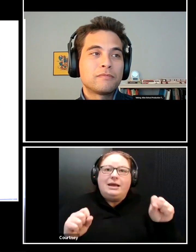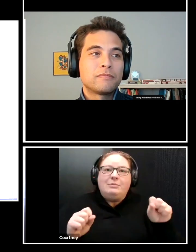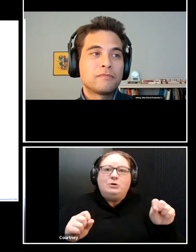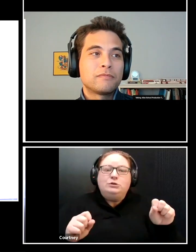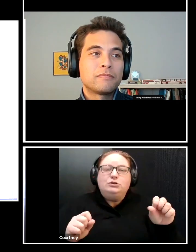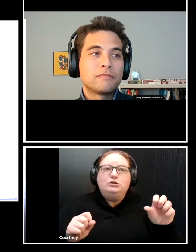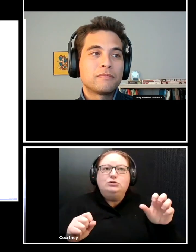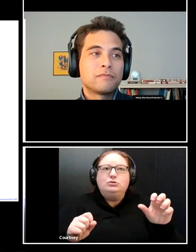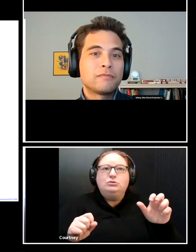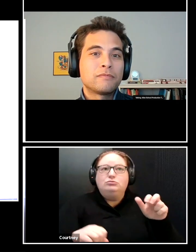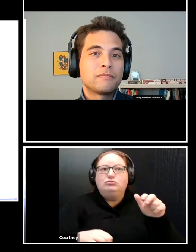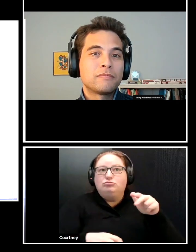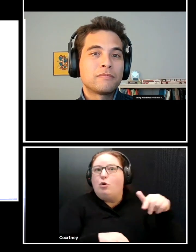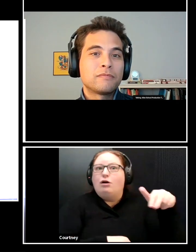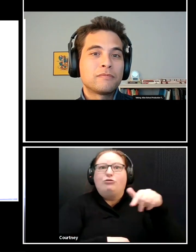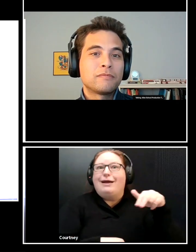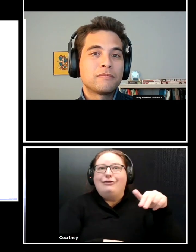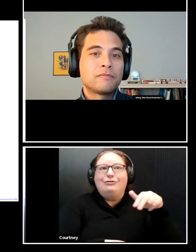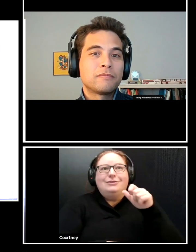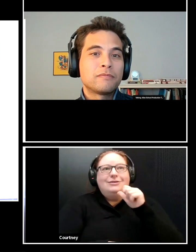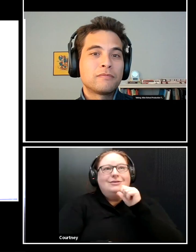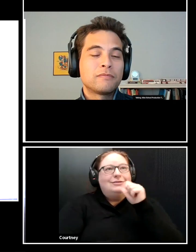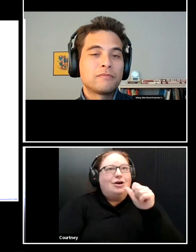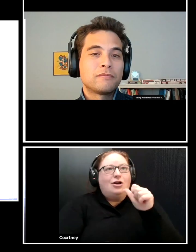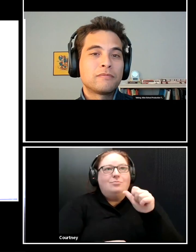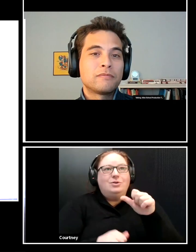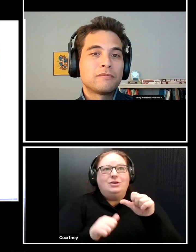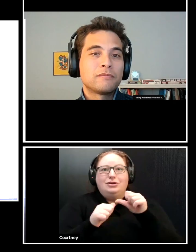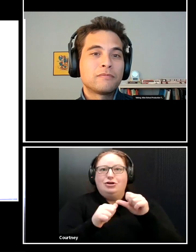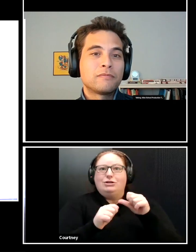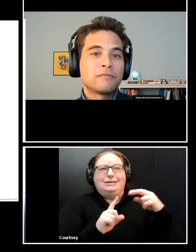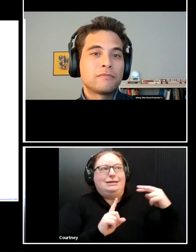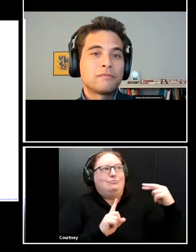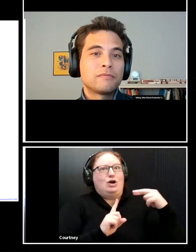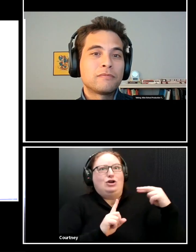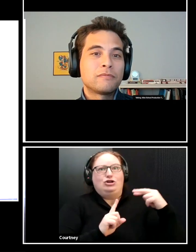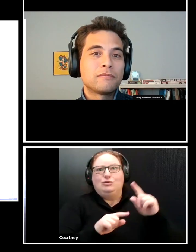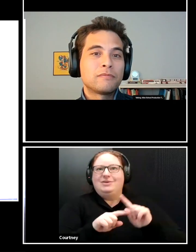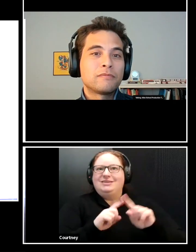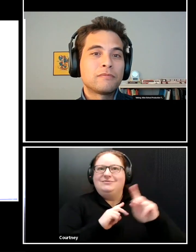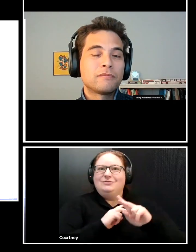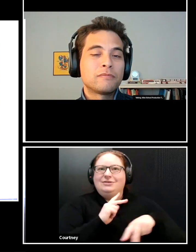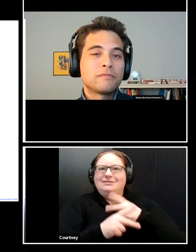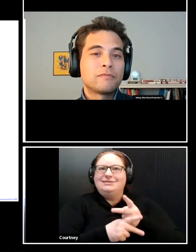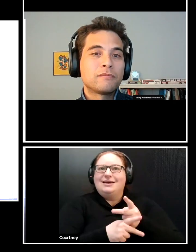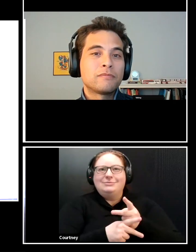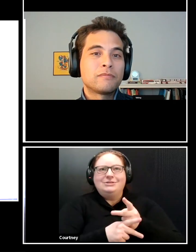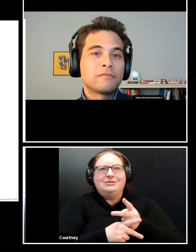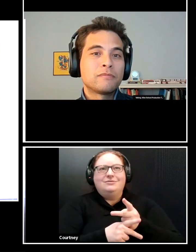uh walk around and not be constantly monitored by different types of um uh you know hopefully